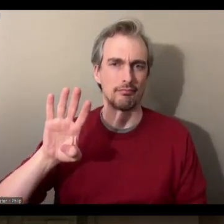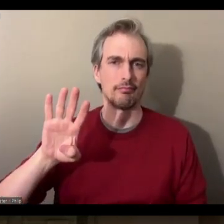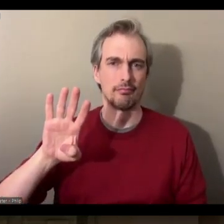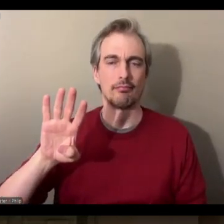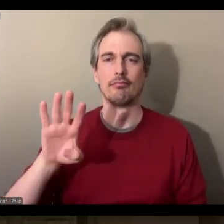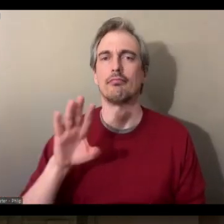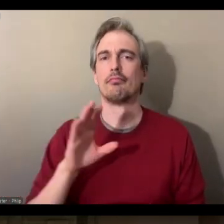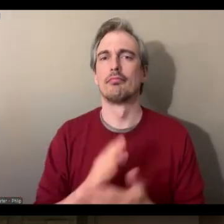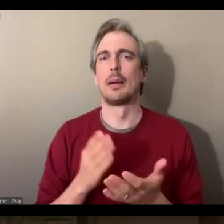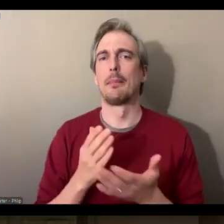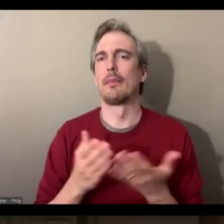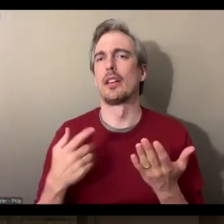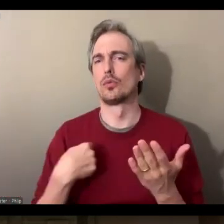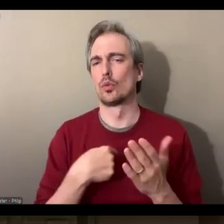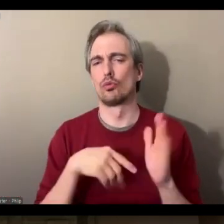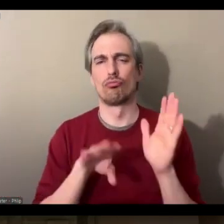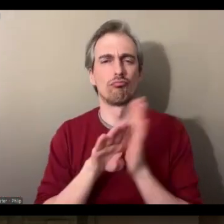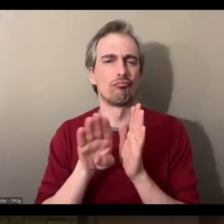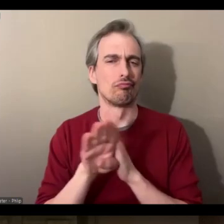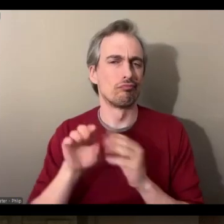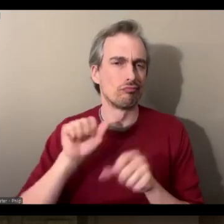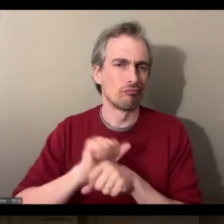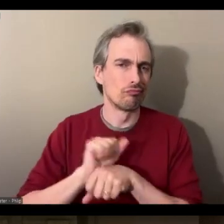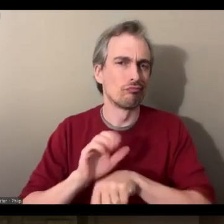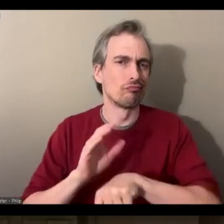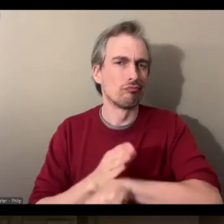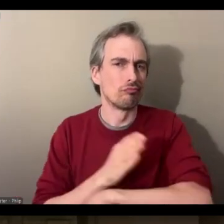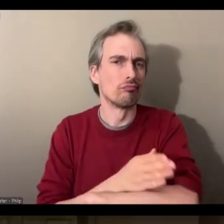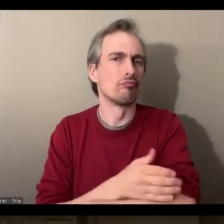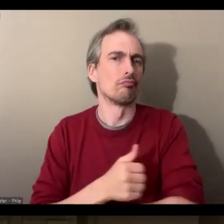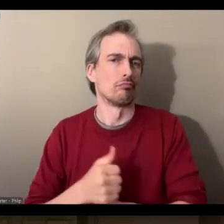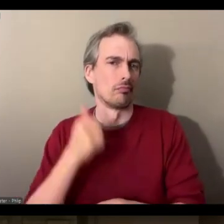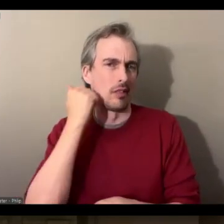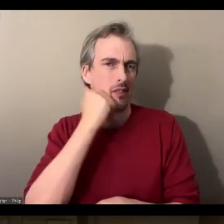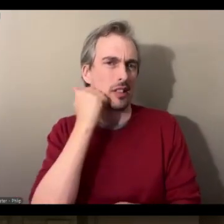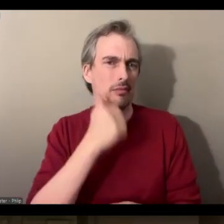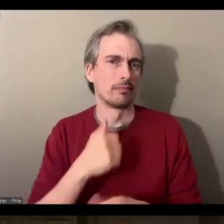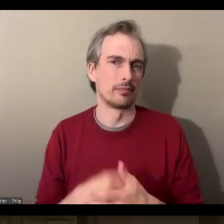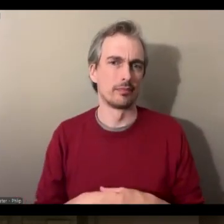a pop-up on their website. VLADO: Go beyond the website.